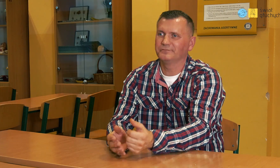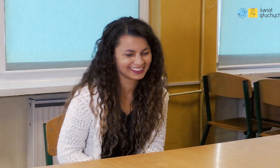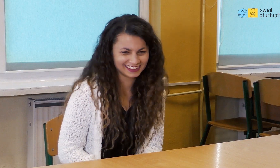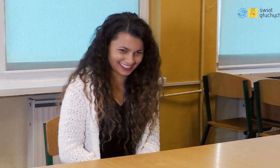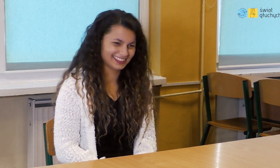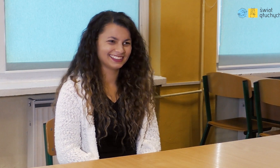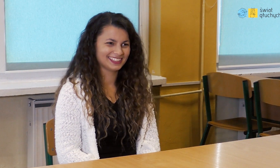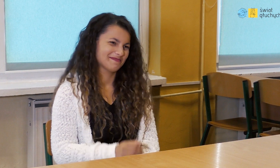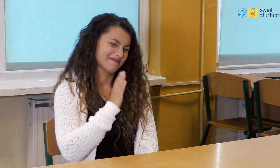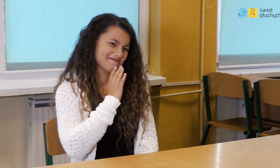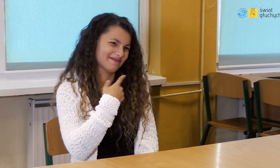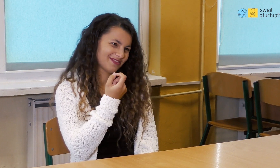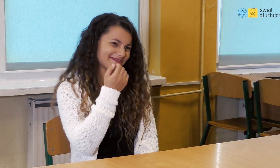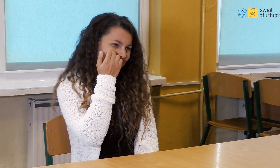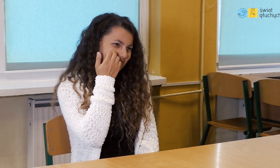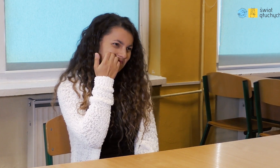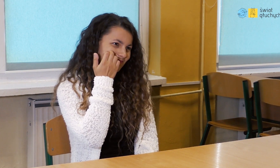Same as at my school.